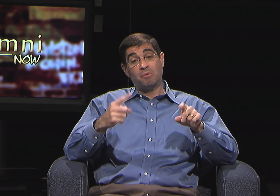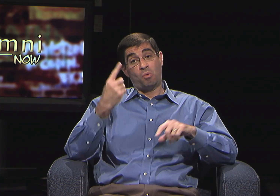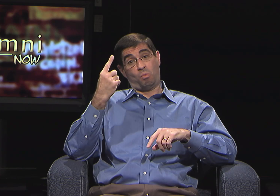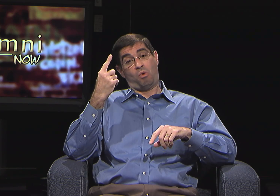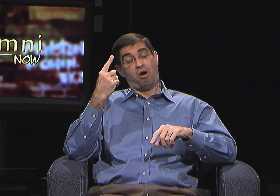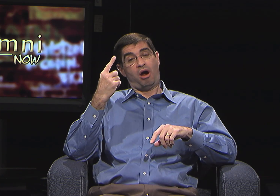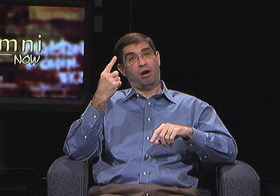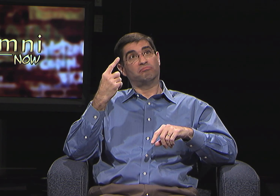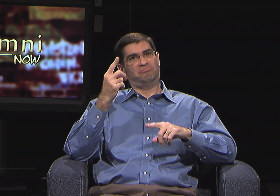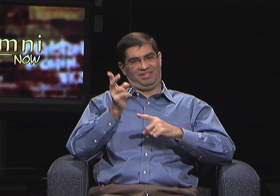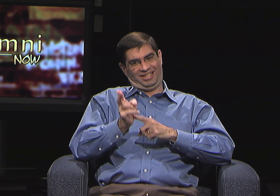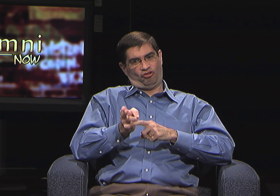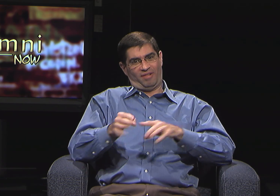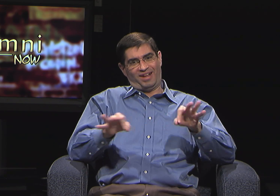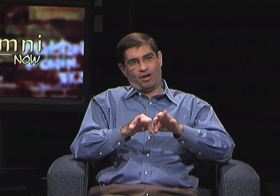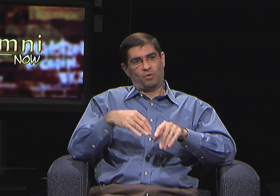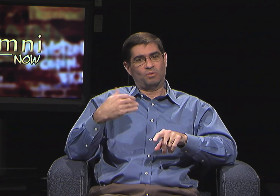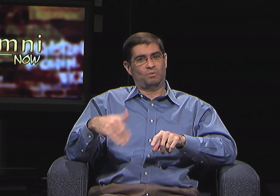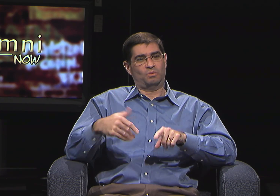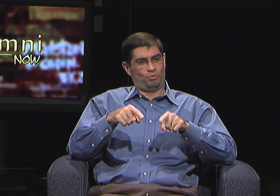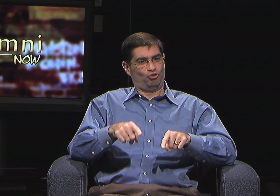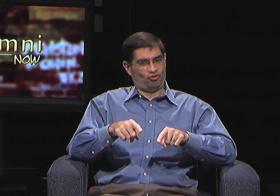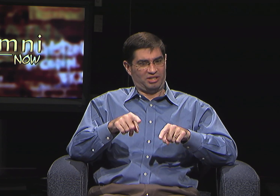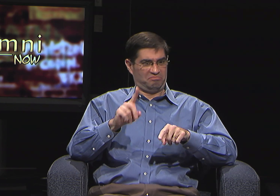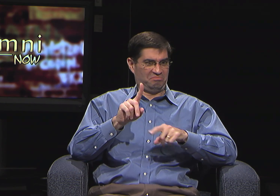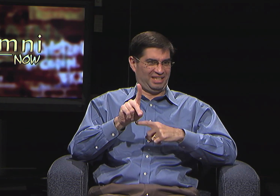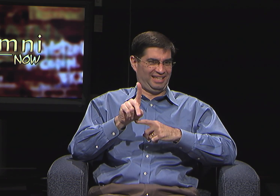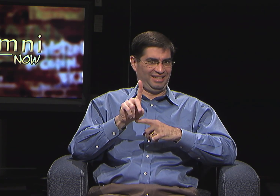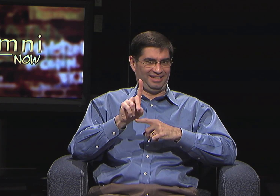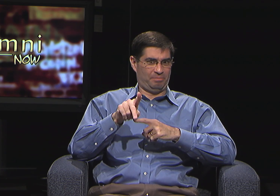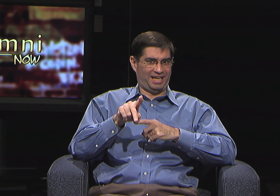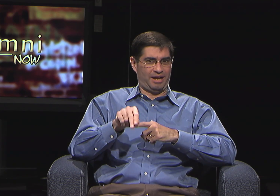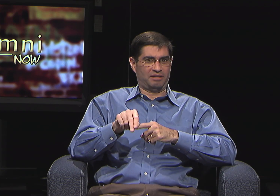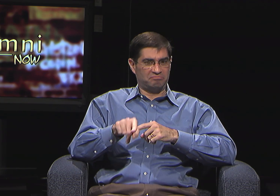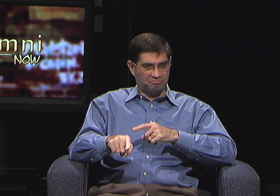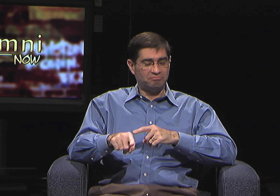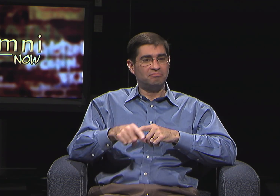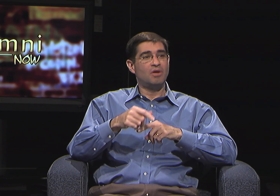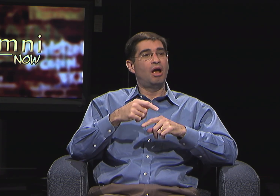One historical moment was during the Deaf President Now protest.